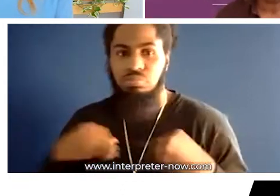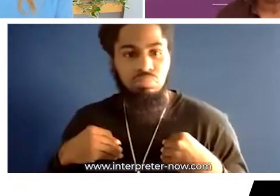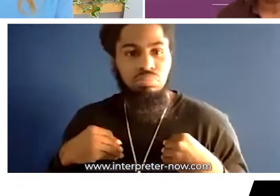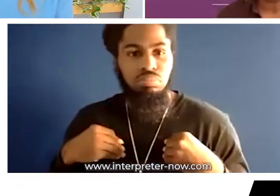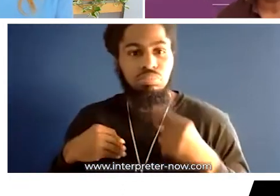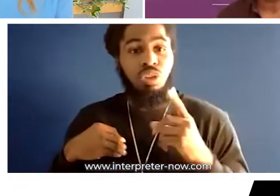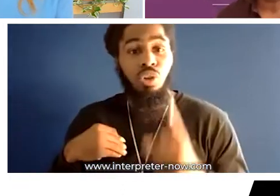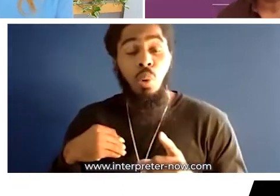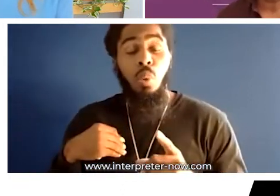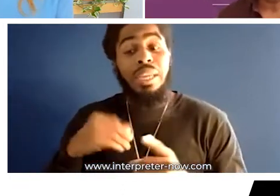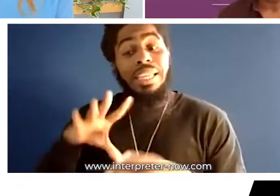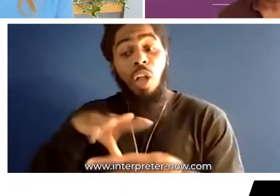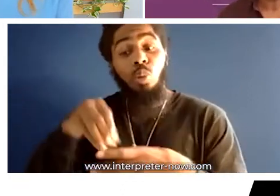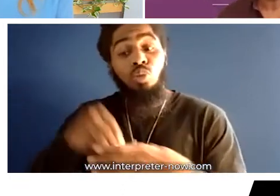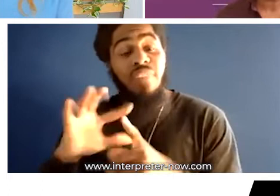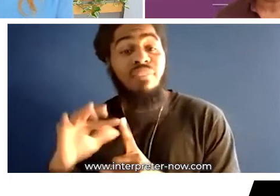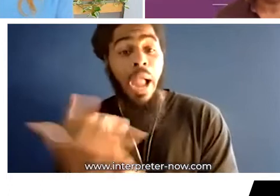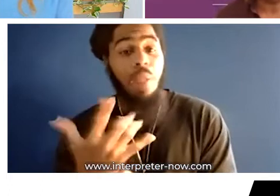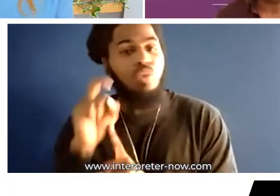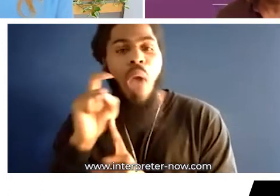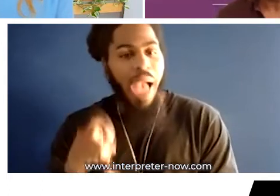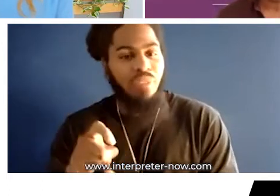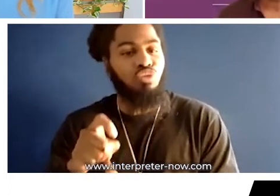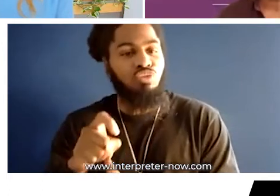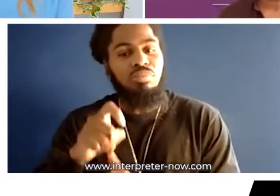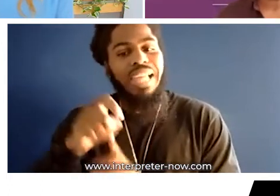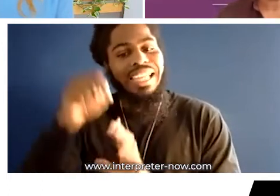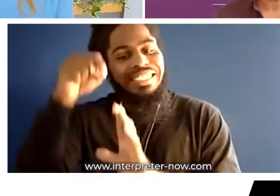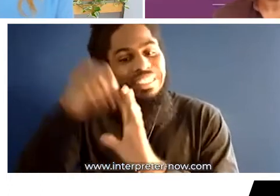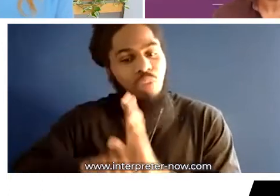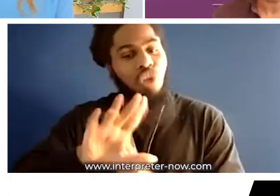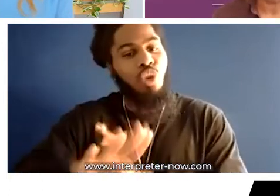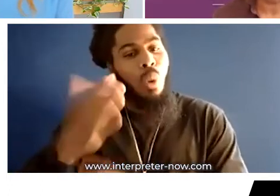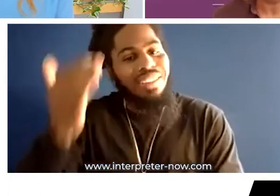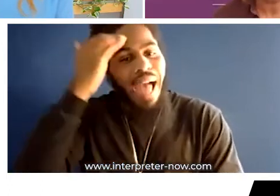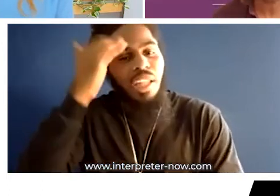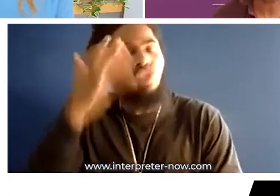It requires us to deepen our reach, to make sure we're doing what we can at the personal